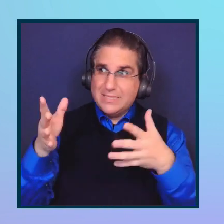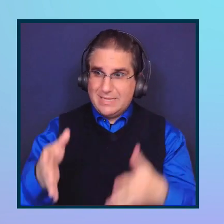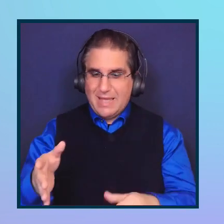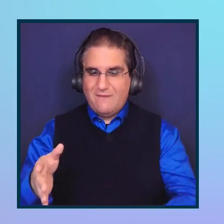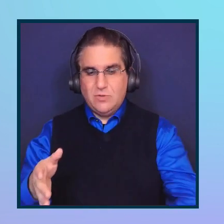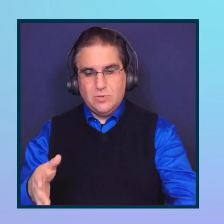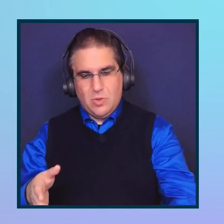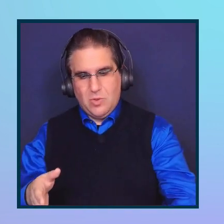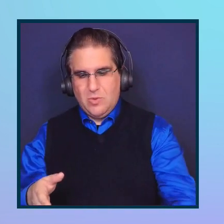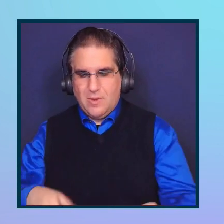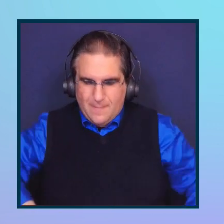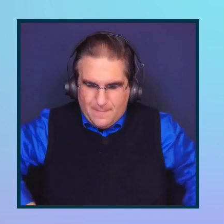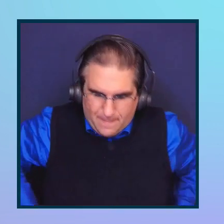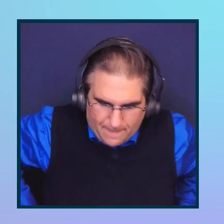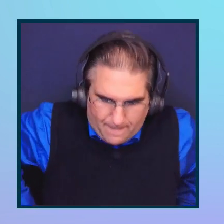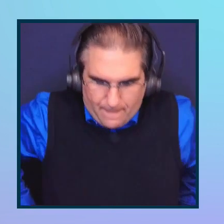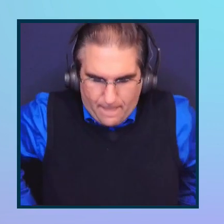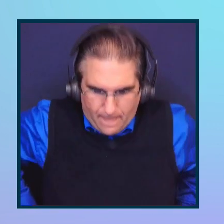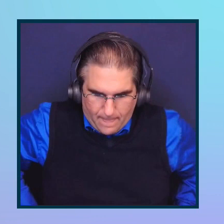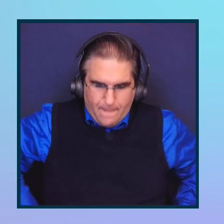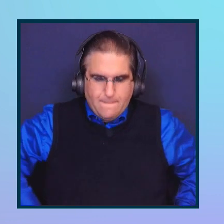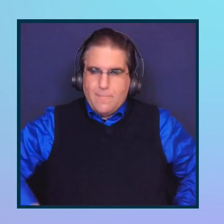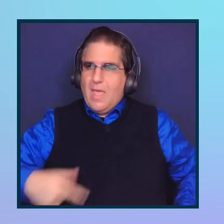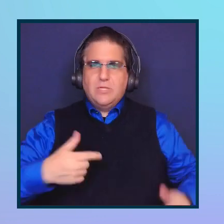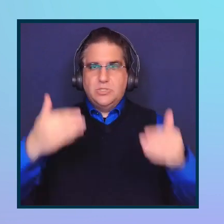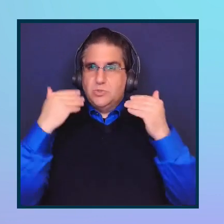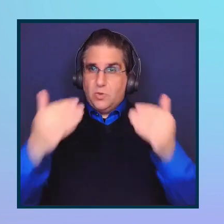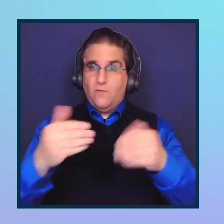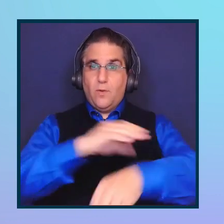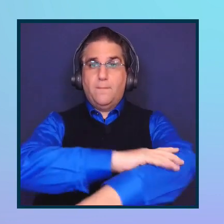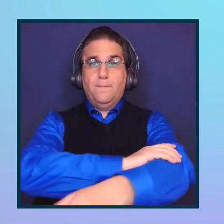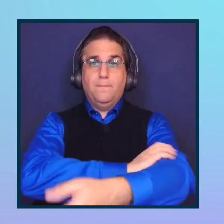So why don't I just dive right in, if you haven't added questions that you have,